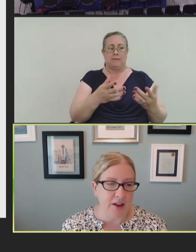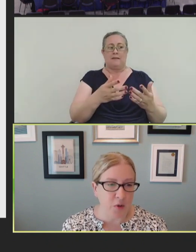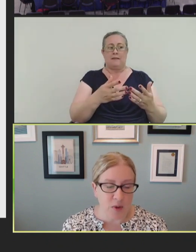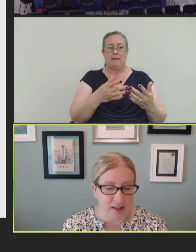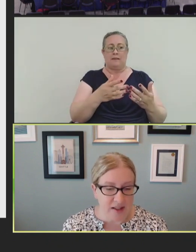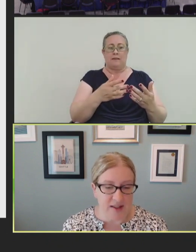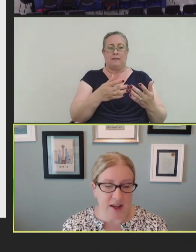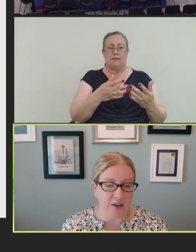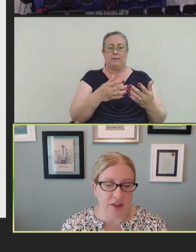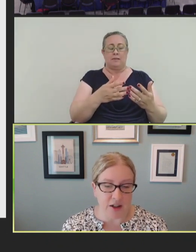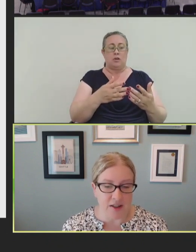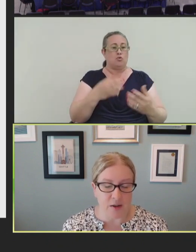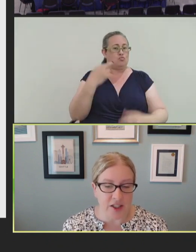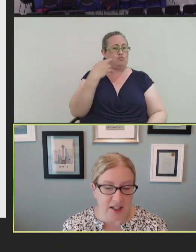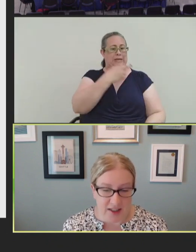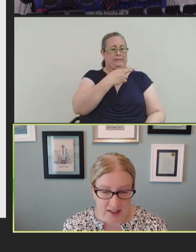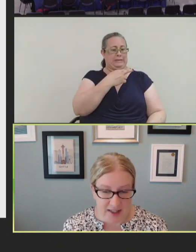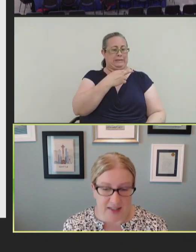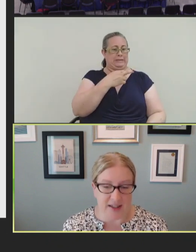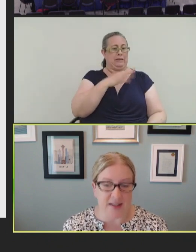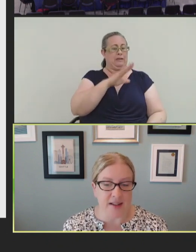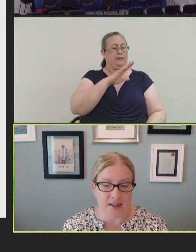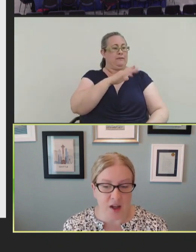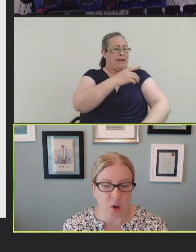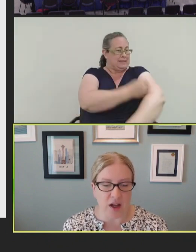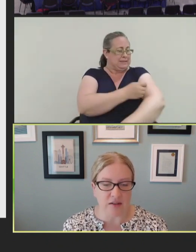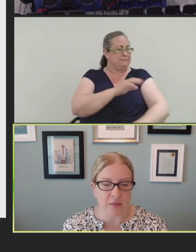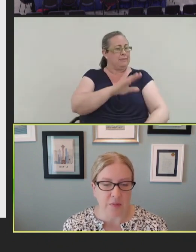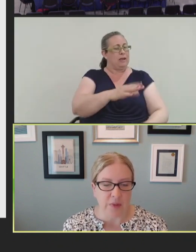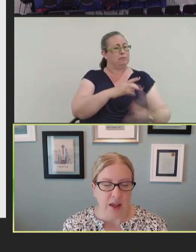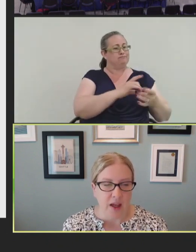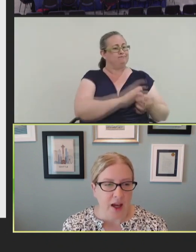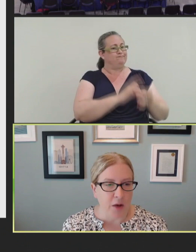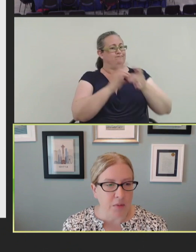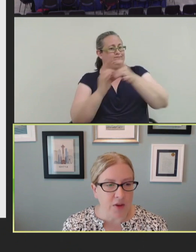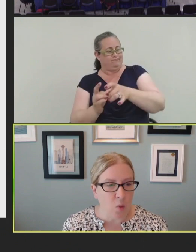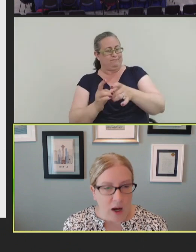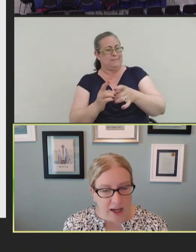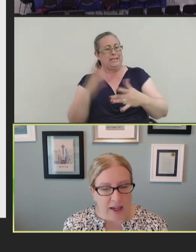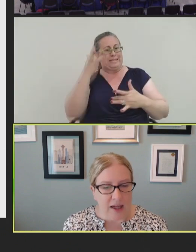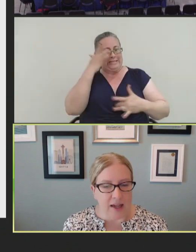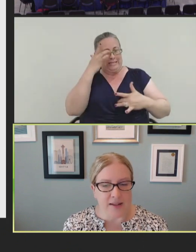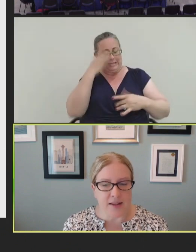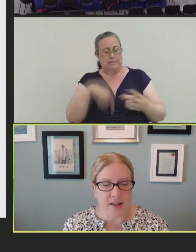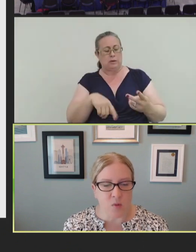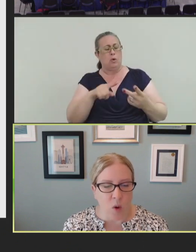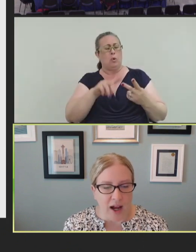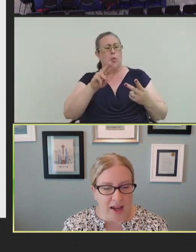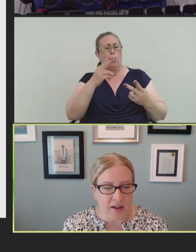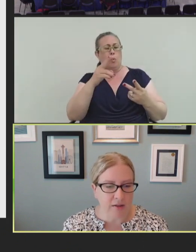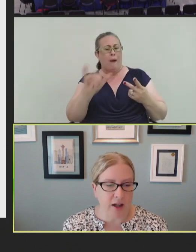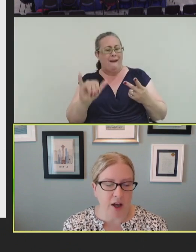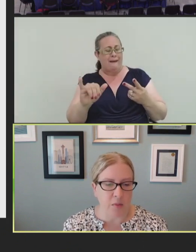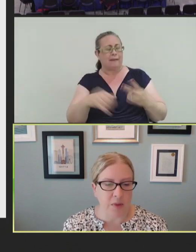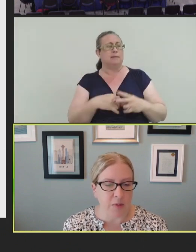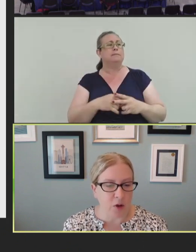the risks of their associated diseases, and so on. The why is why people are